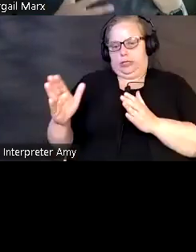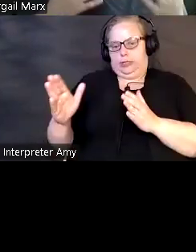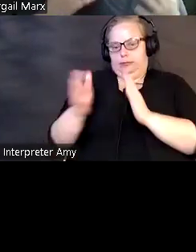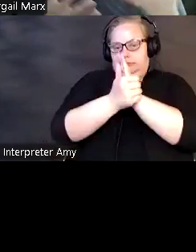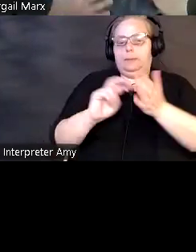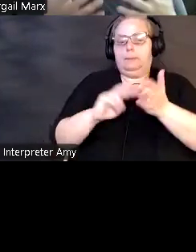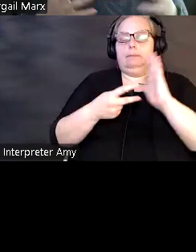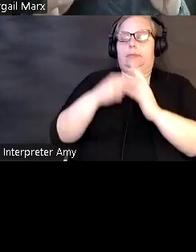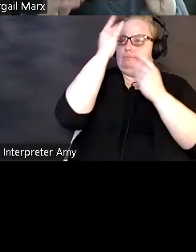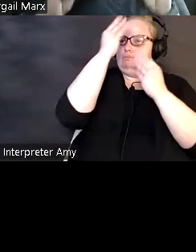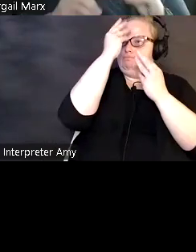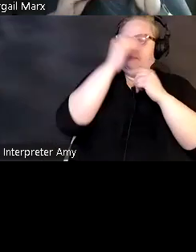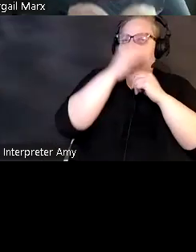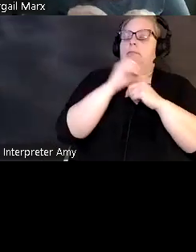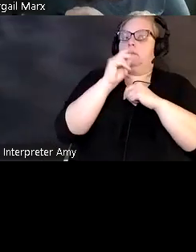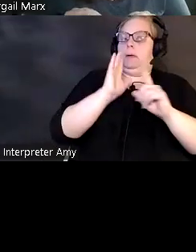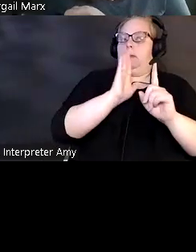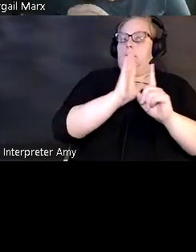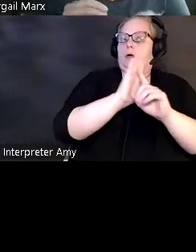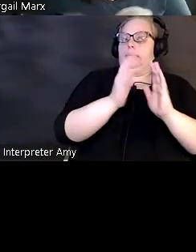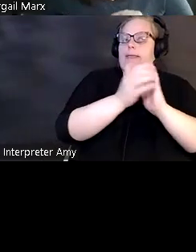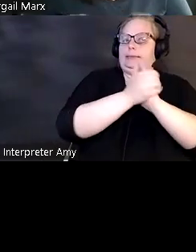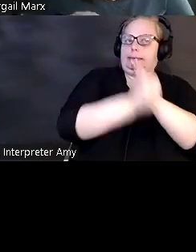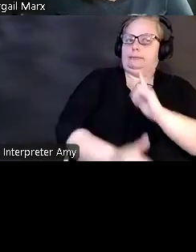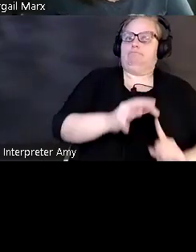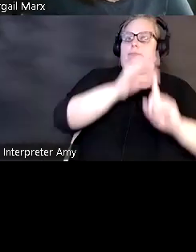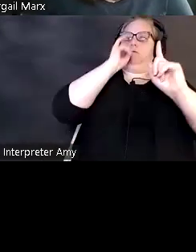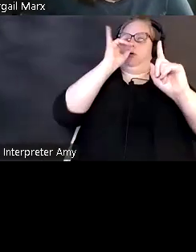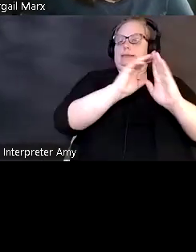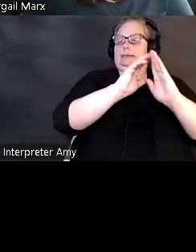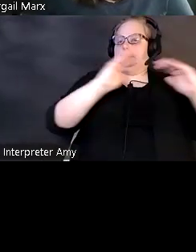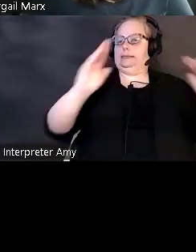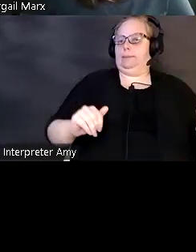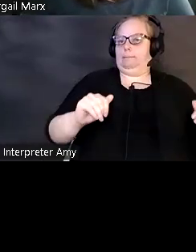what are the unique skills to that AAC system that allows them to use it functionally.